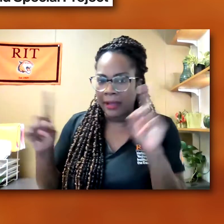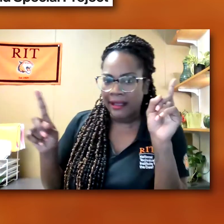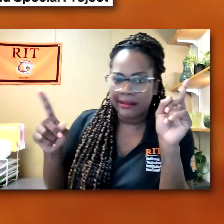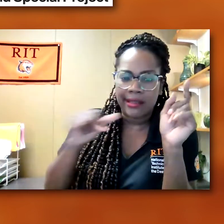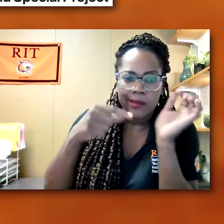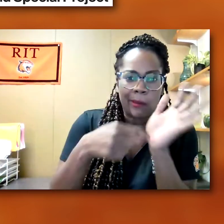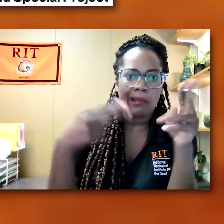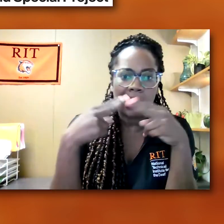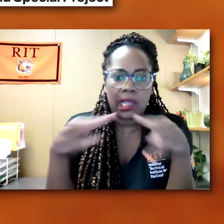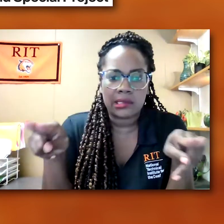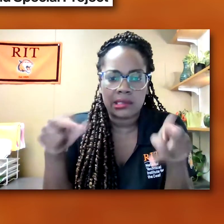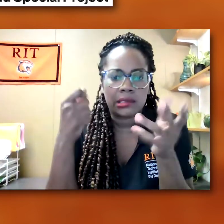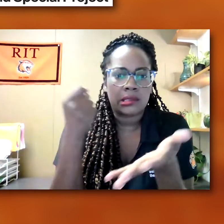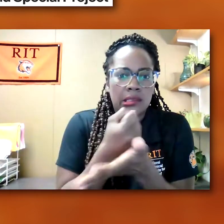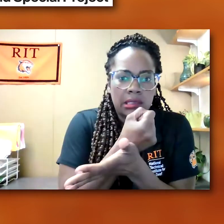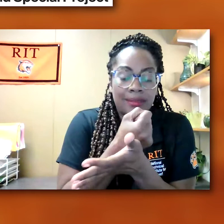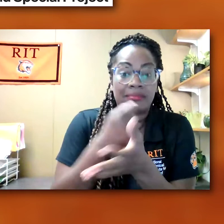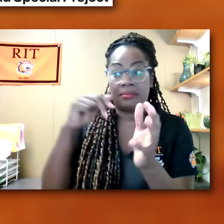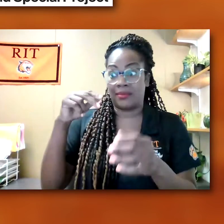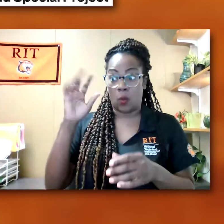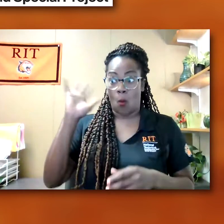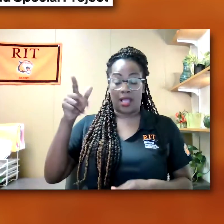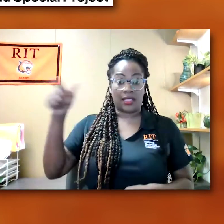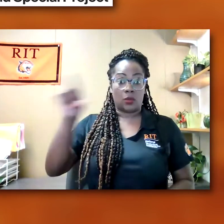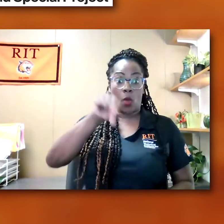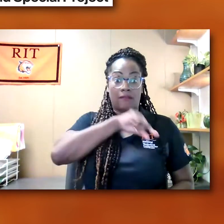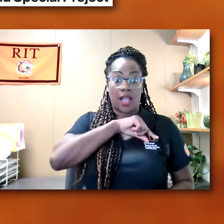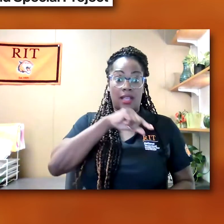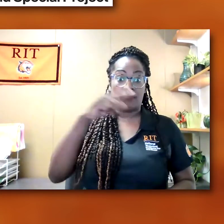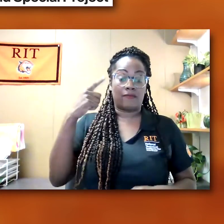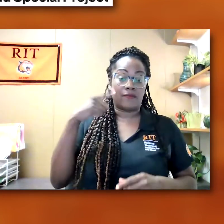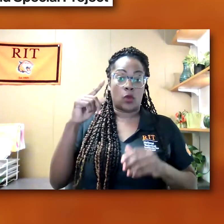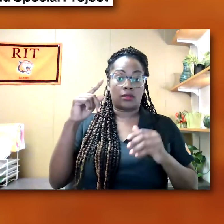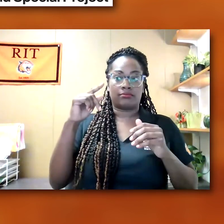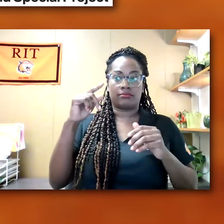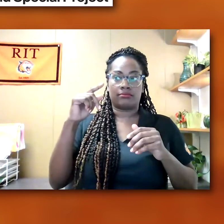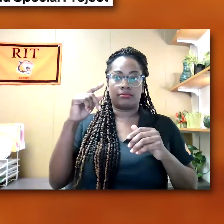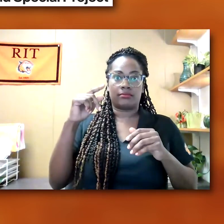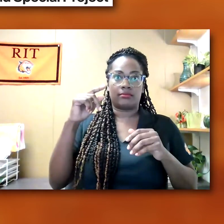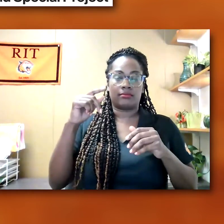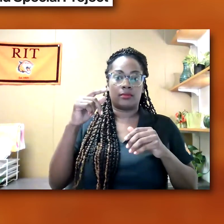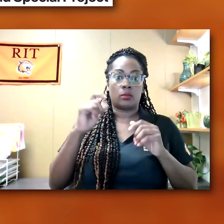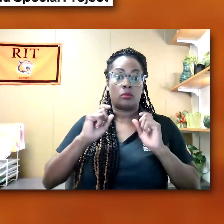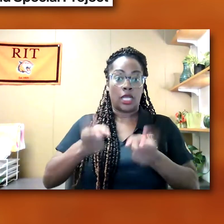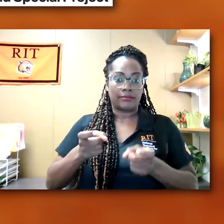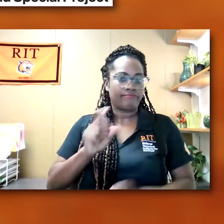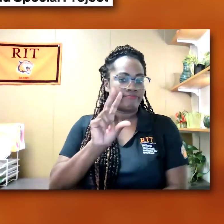Number 4 was great, but didn't show the egg at the beginning when it got put in, from beginning to end,